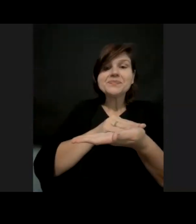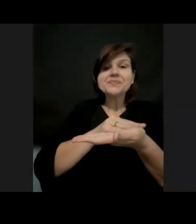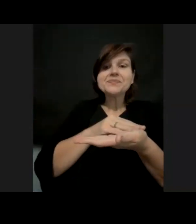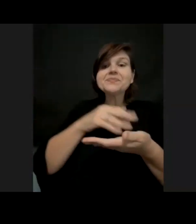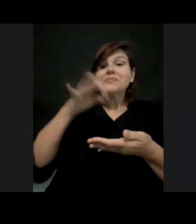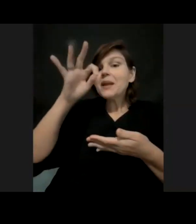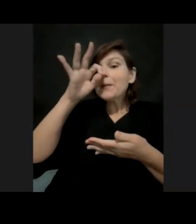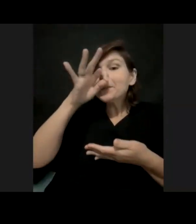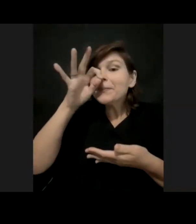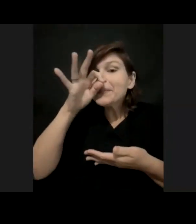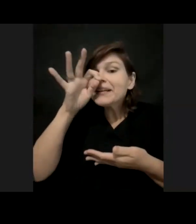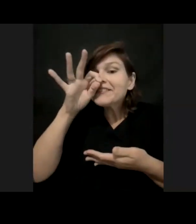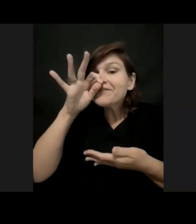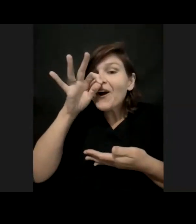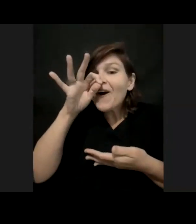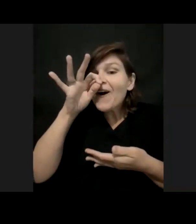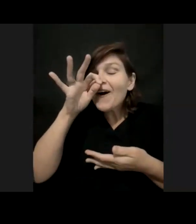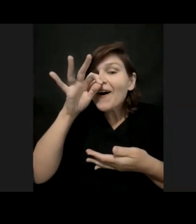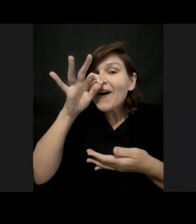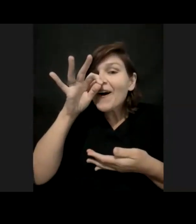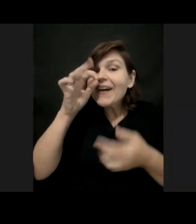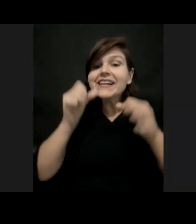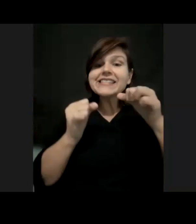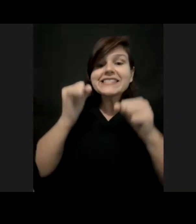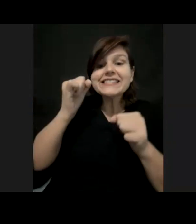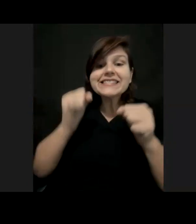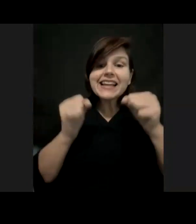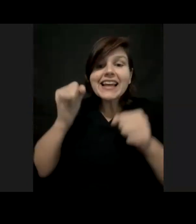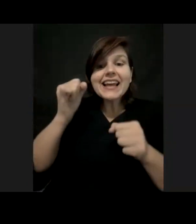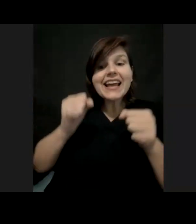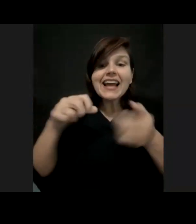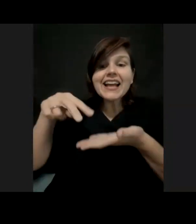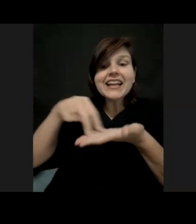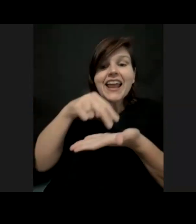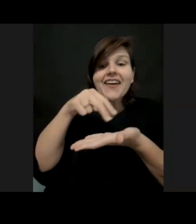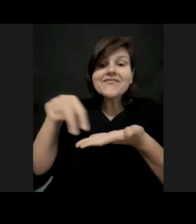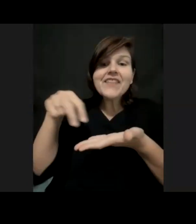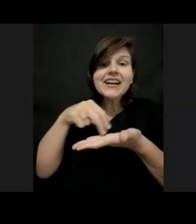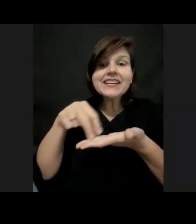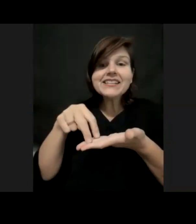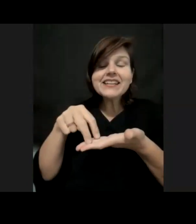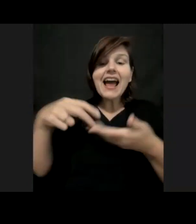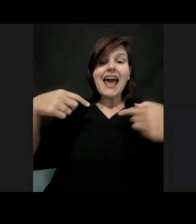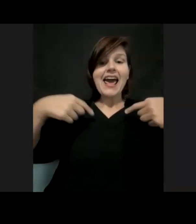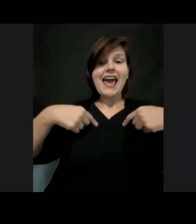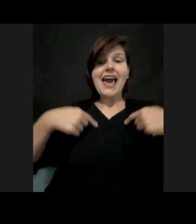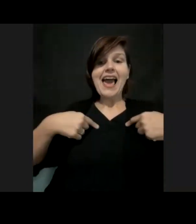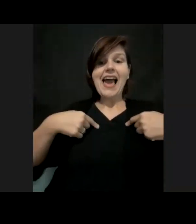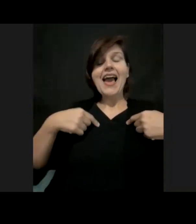He said, “I am Mr. Socks, the funny fox.